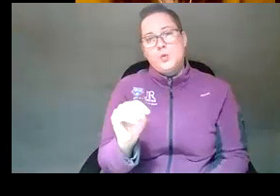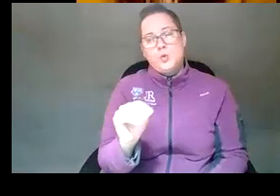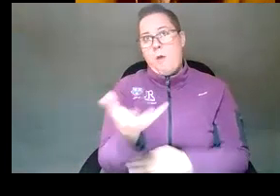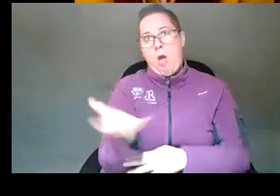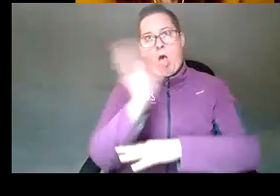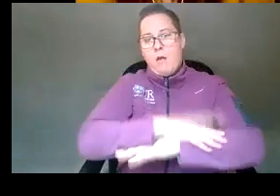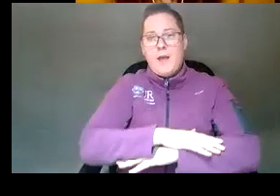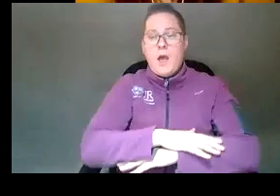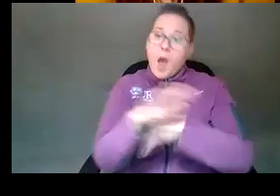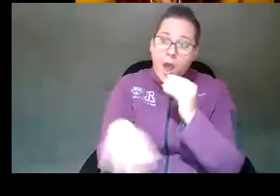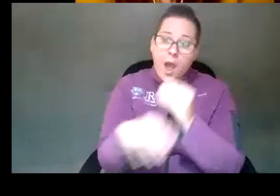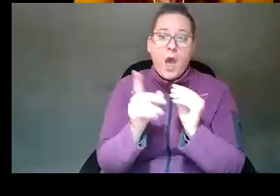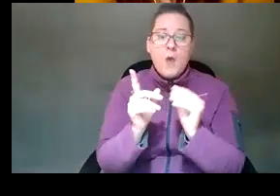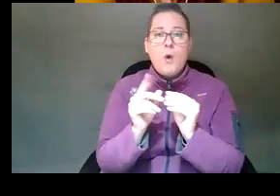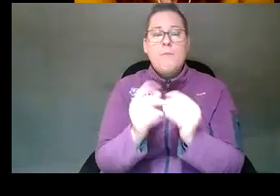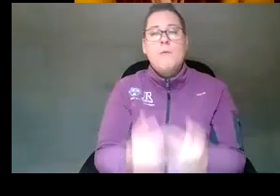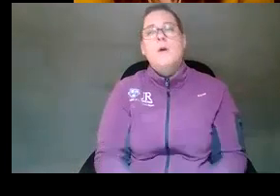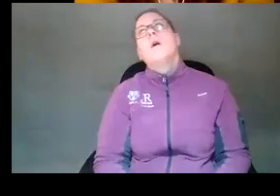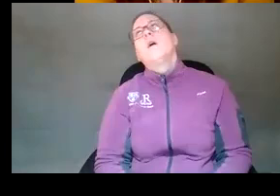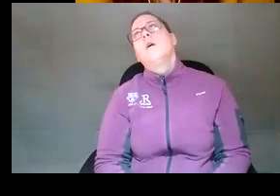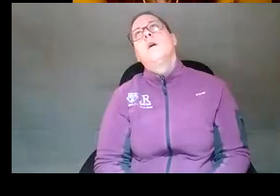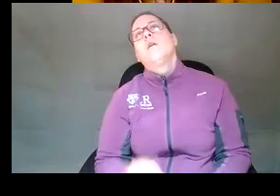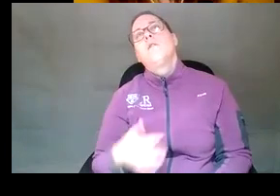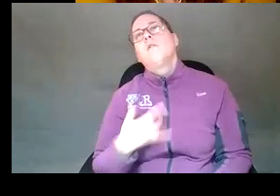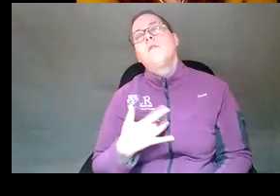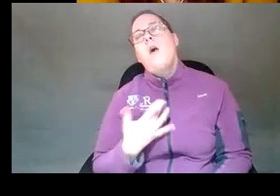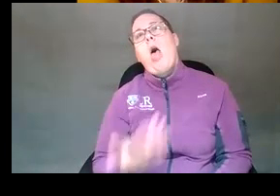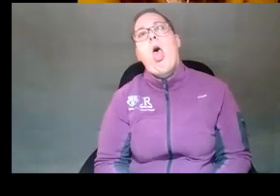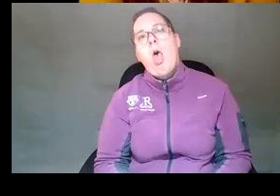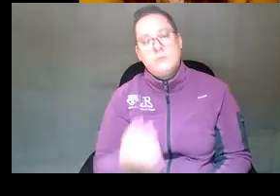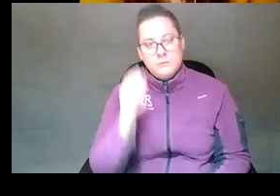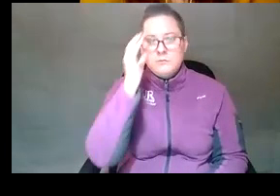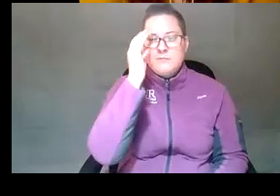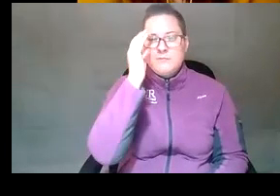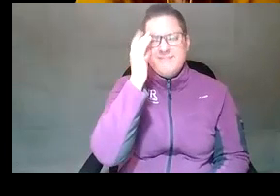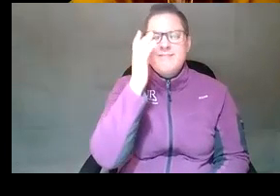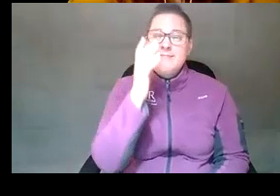one more session feels like more of a burden than a help and that can also be a challenge